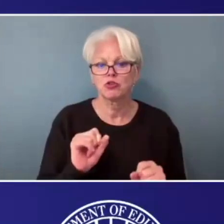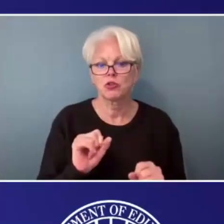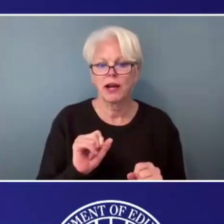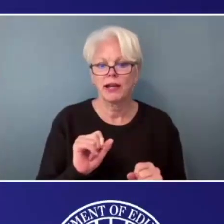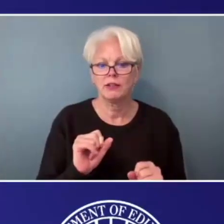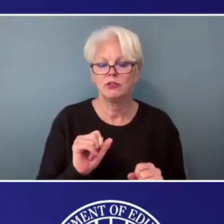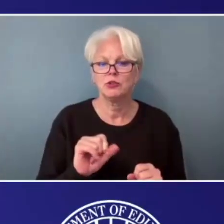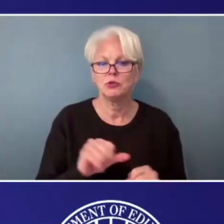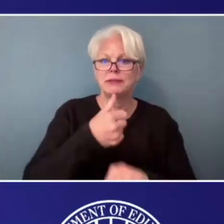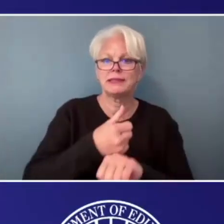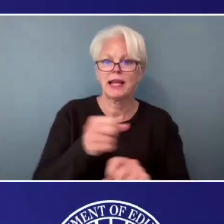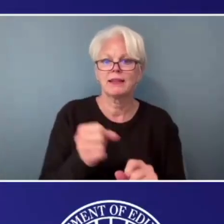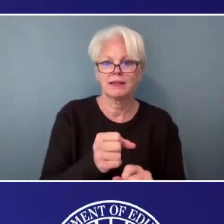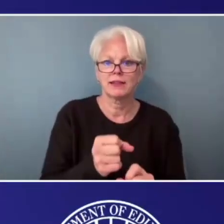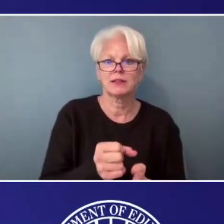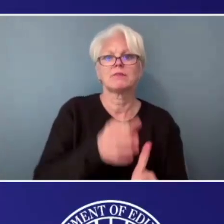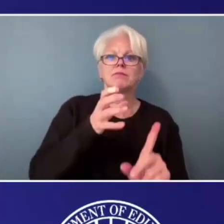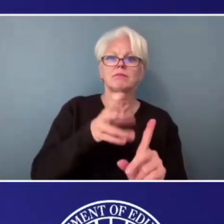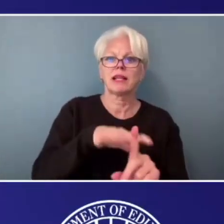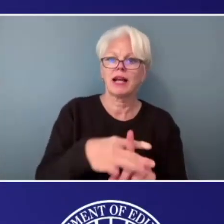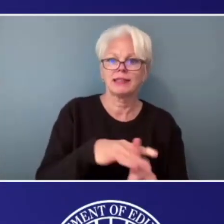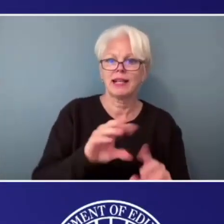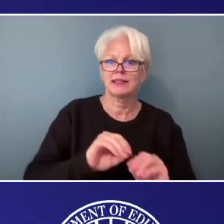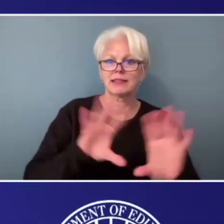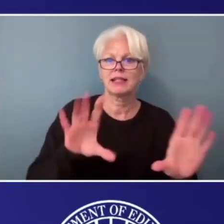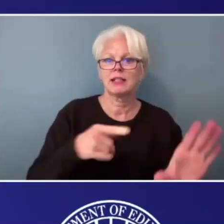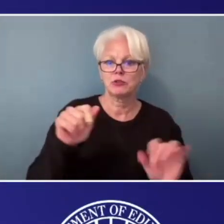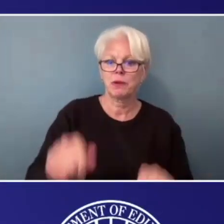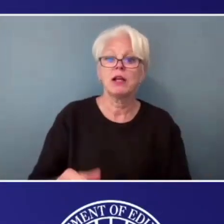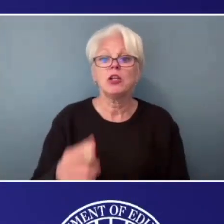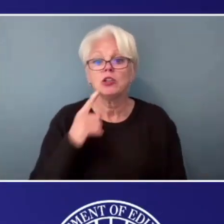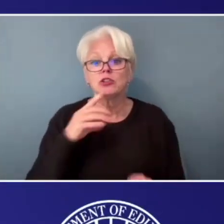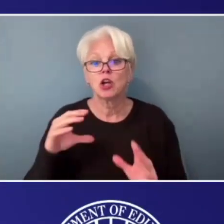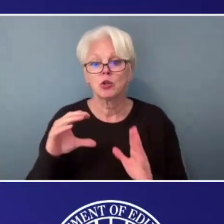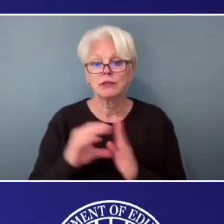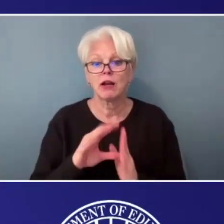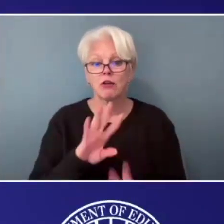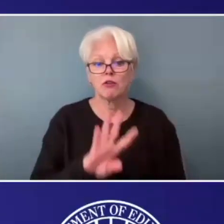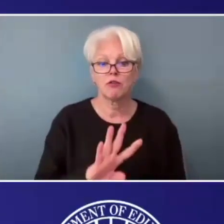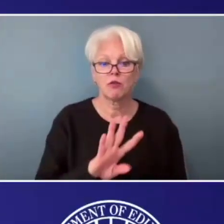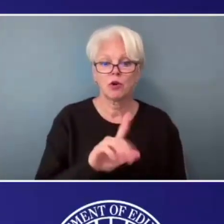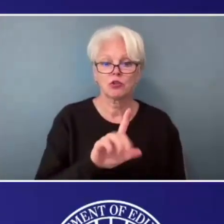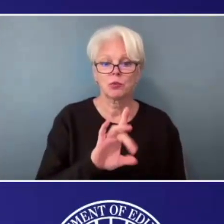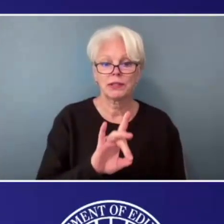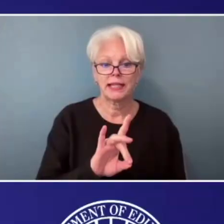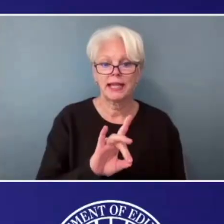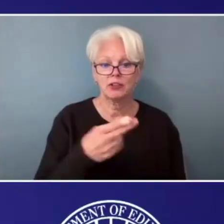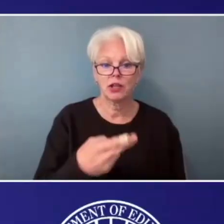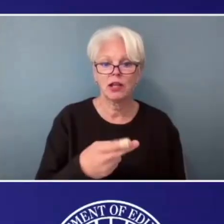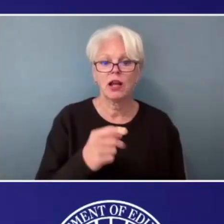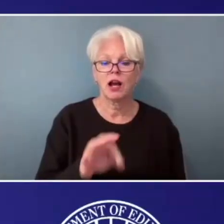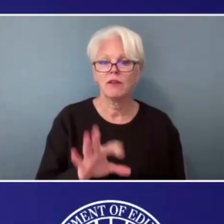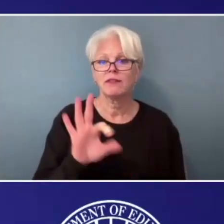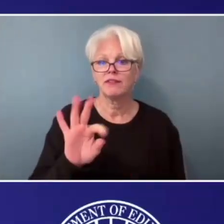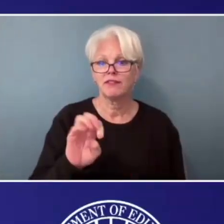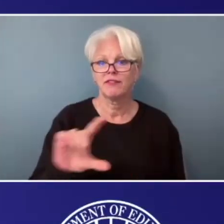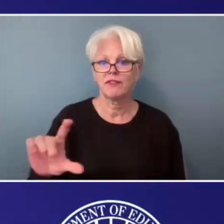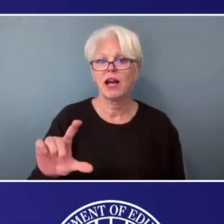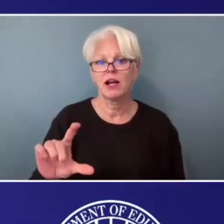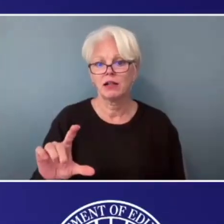So in section 428H of the FFEL statute, section of the statute,